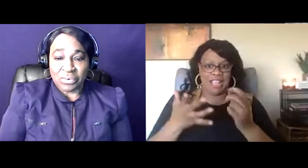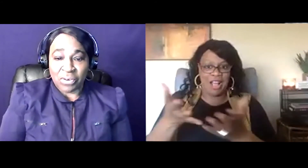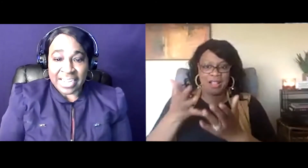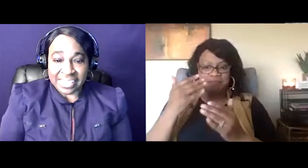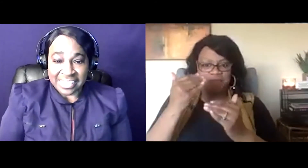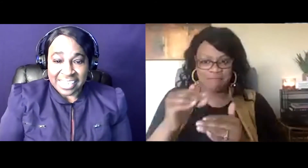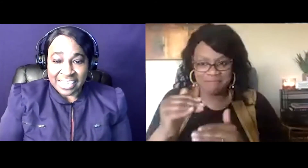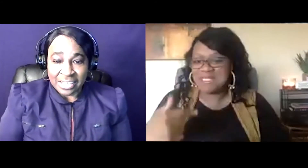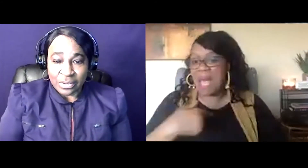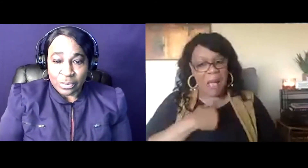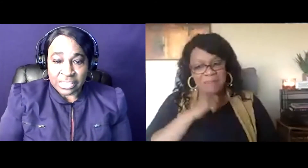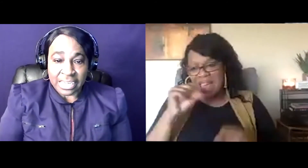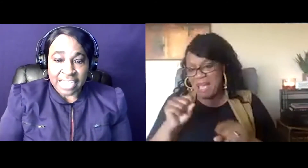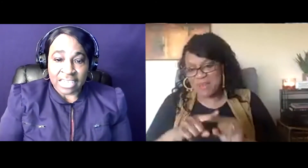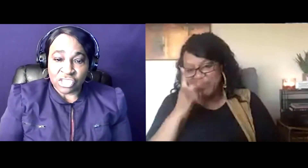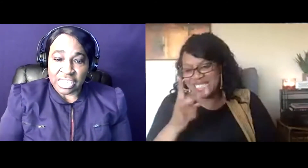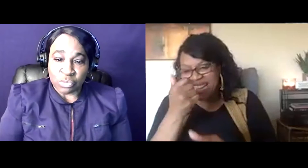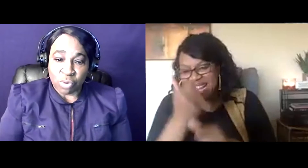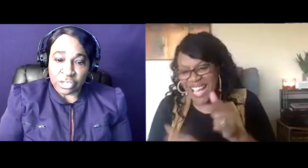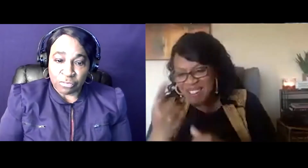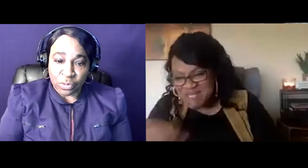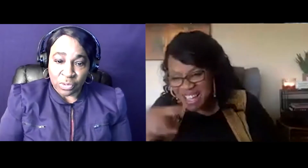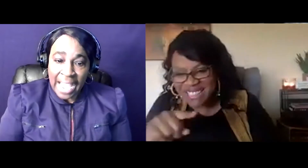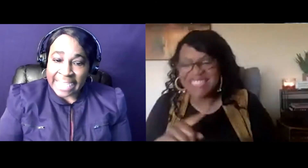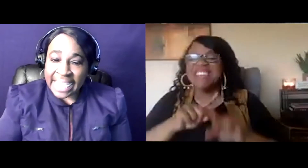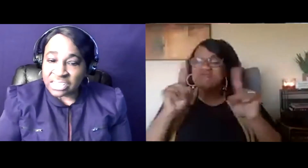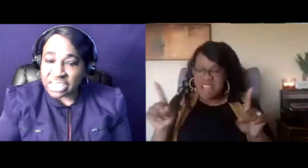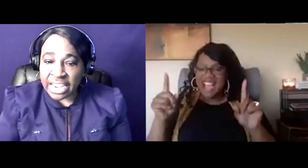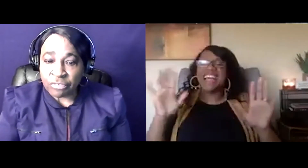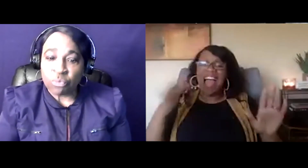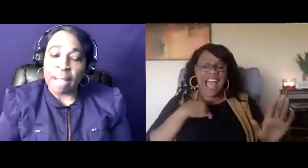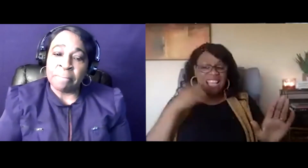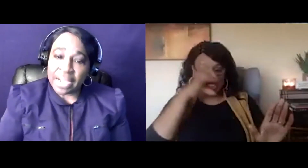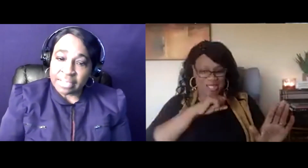Great. Technology is wonderful. I can't see everyone but